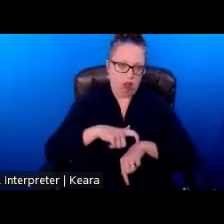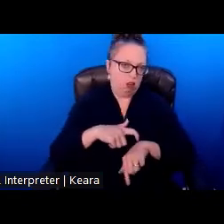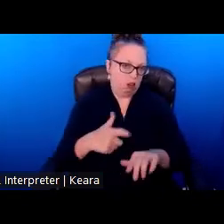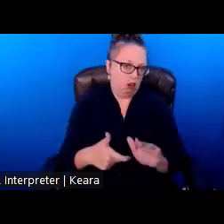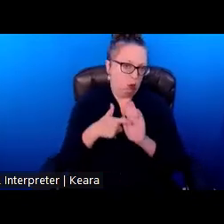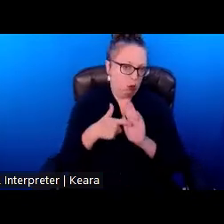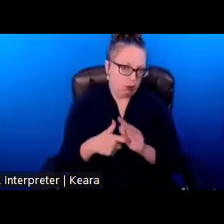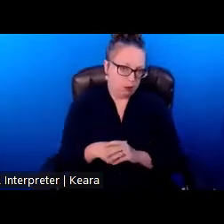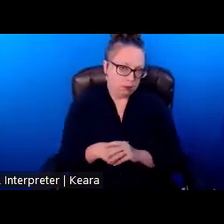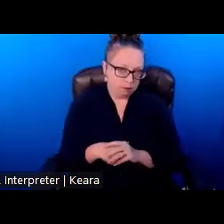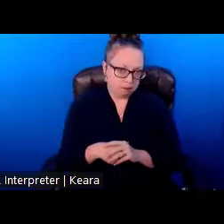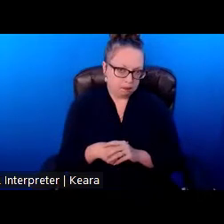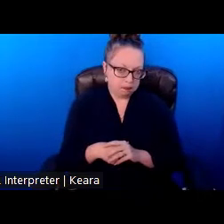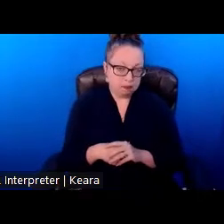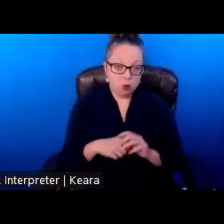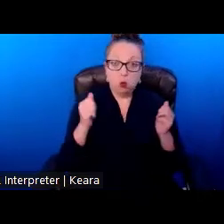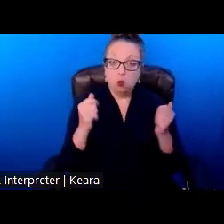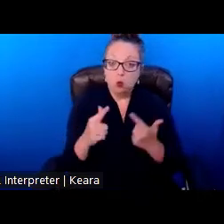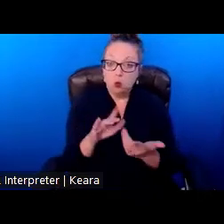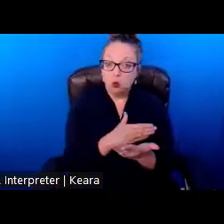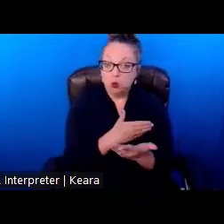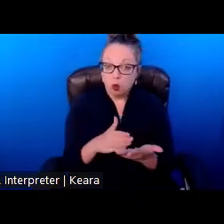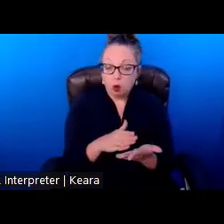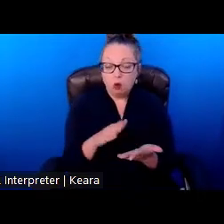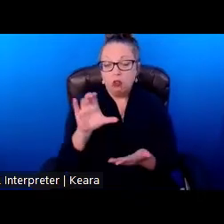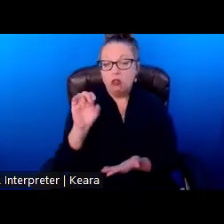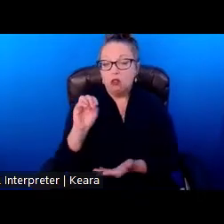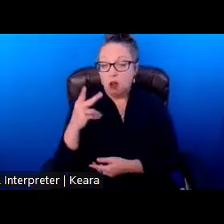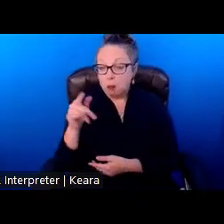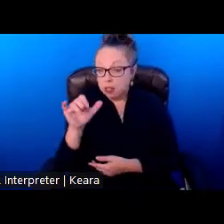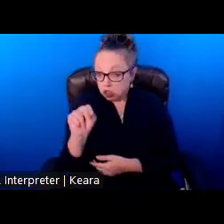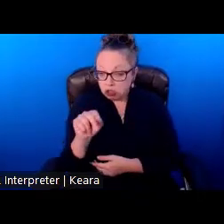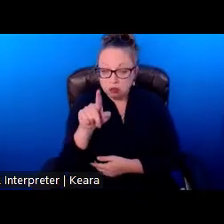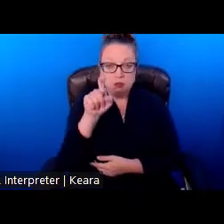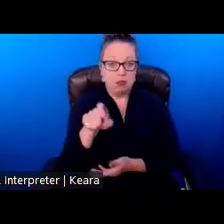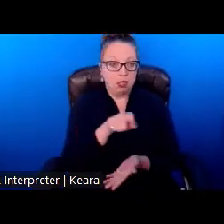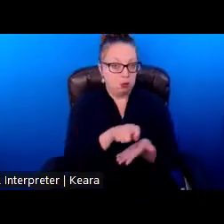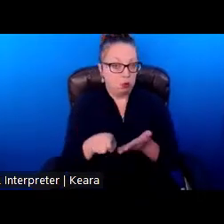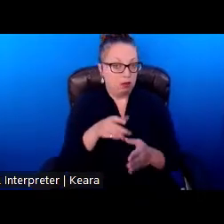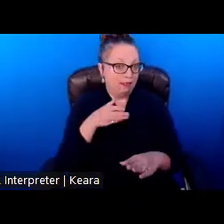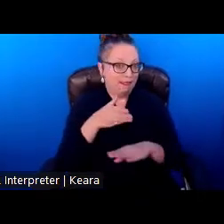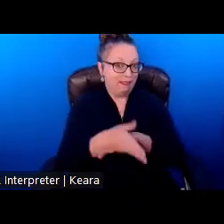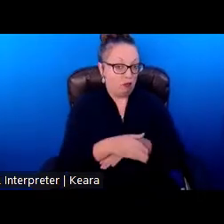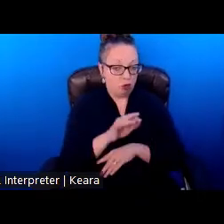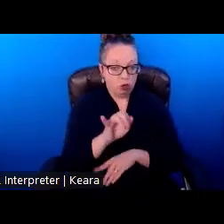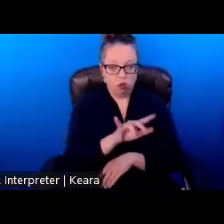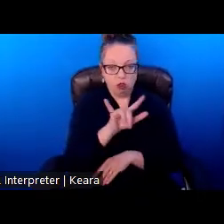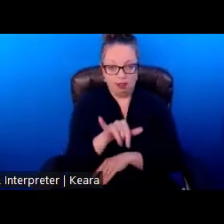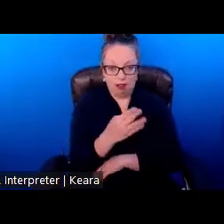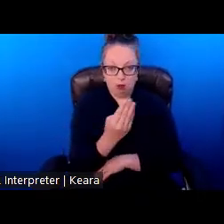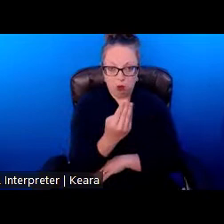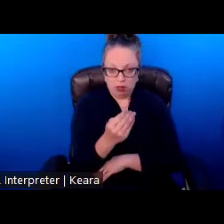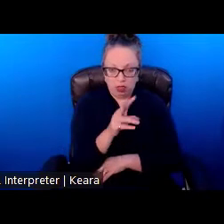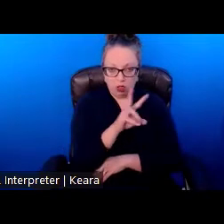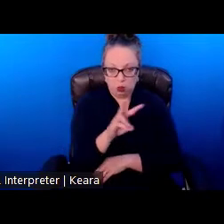All songs/compositions must have been completed after July 14, 2018.